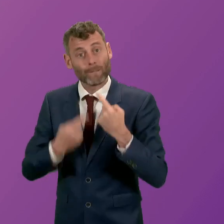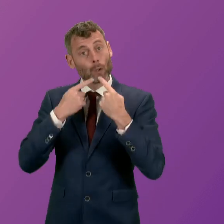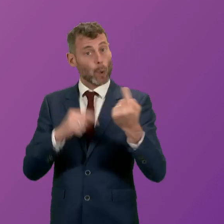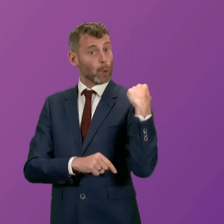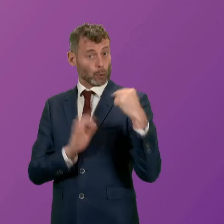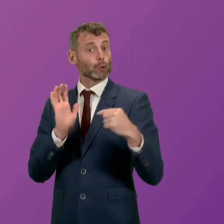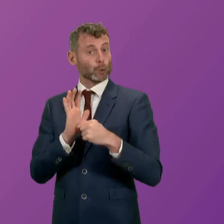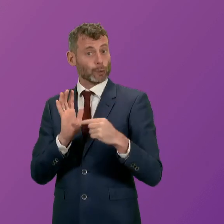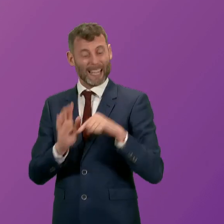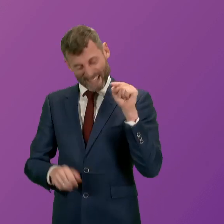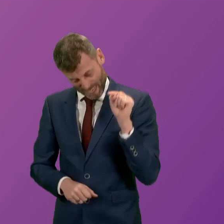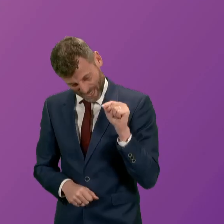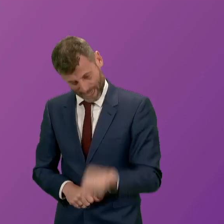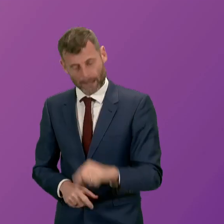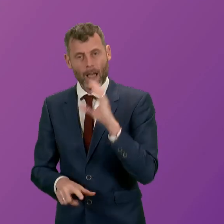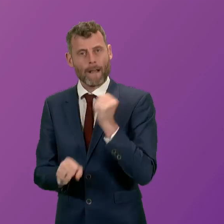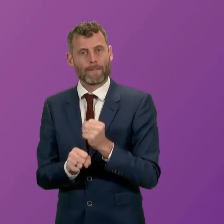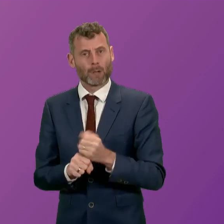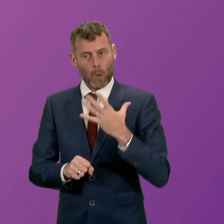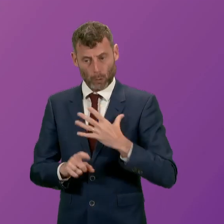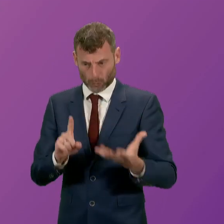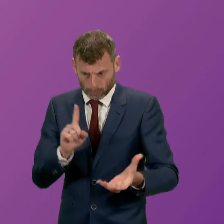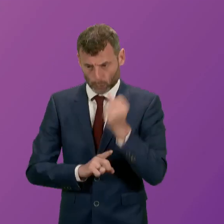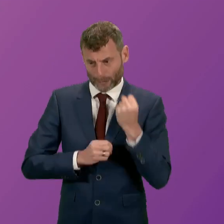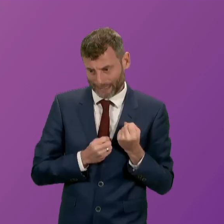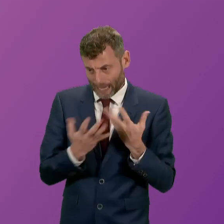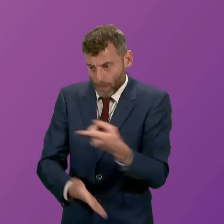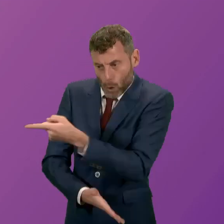Government is absolutely focused on delivering on the people’s priorities.